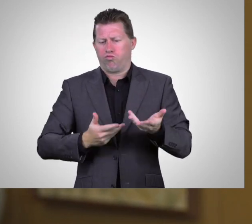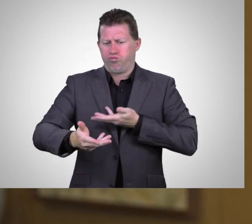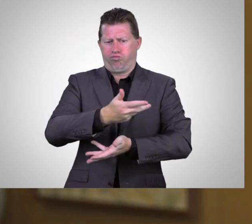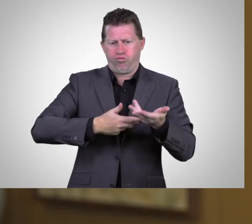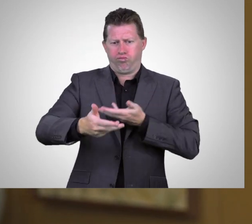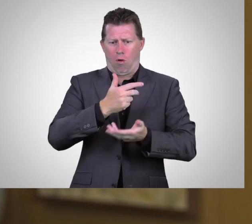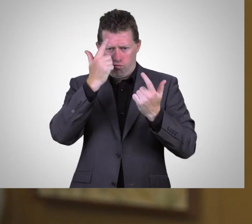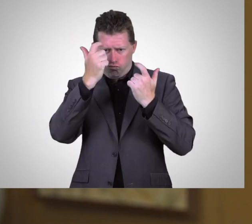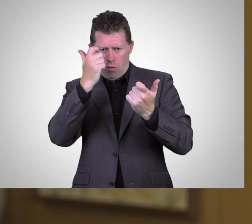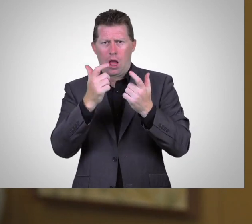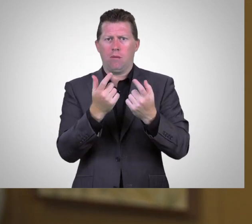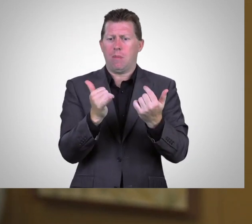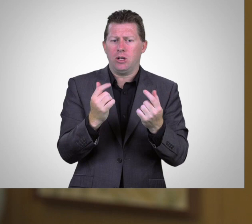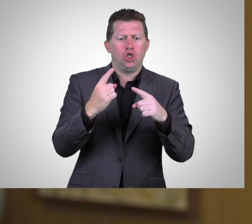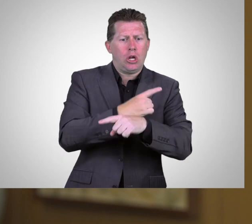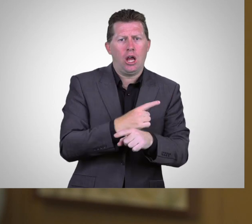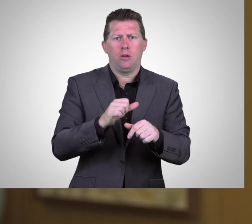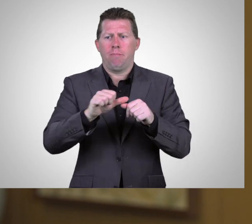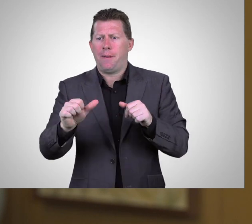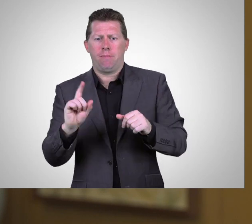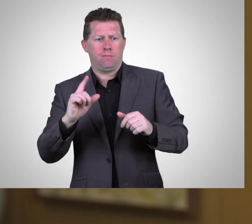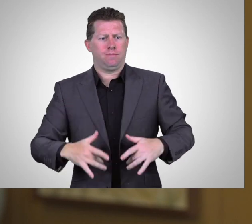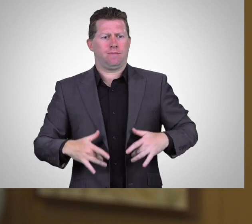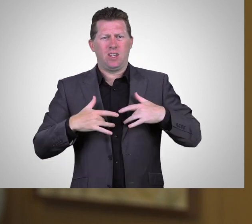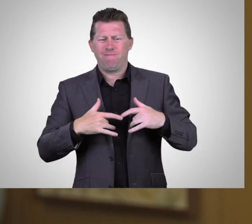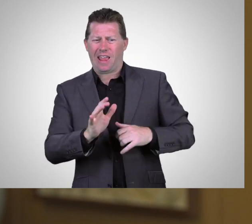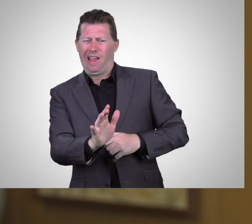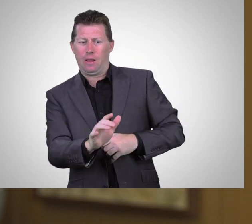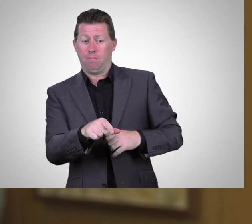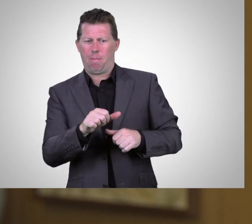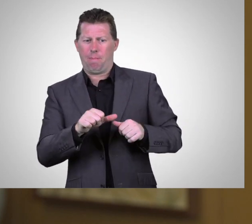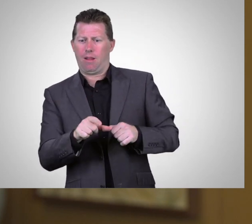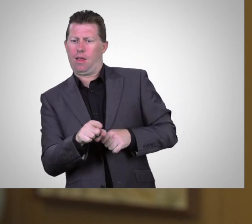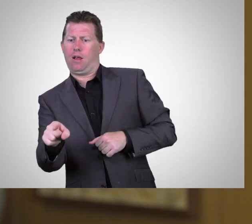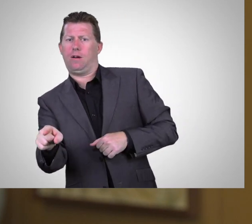to come along and make suggestions about what it is that could be altered within assessment